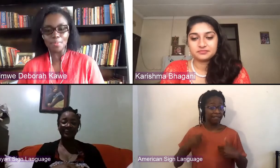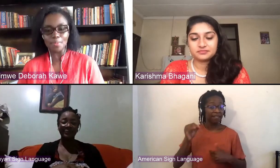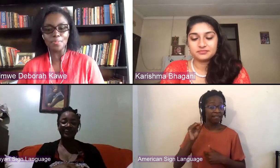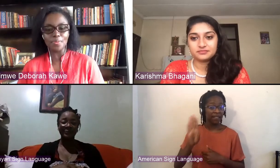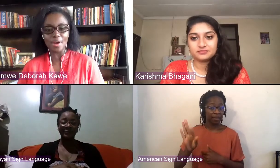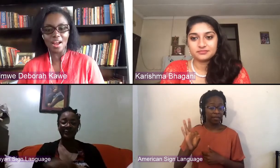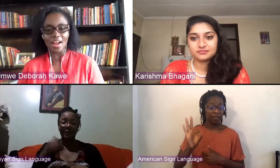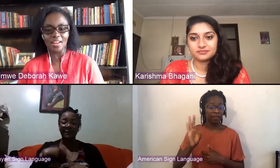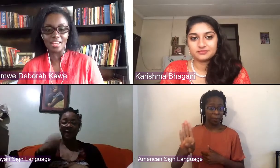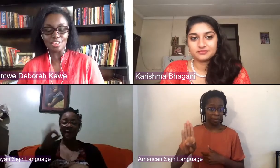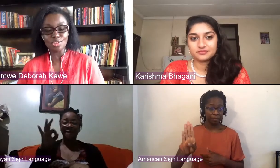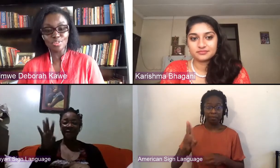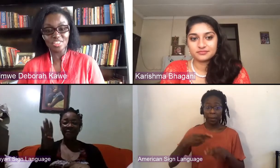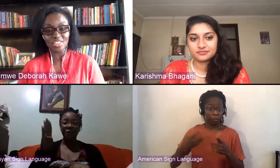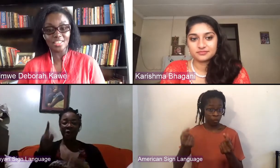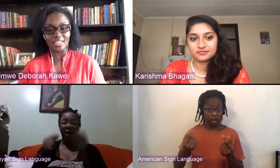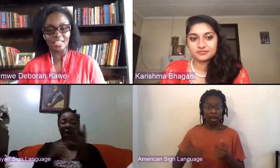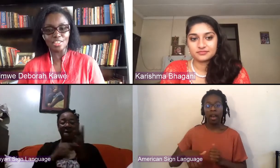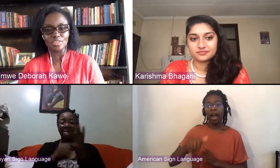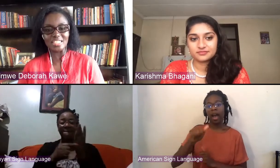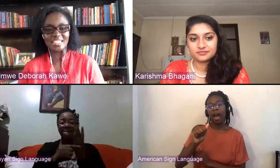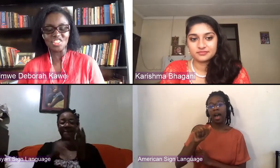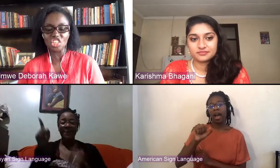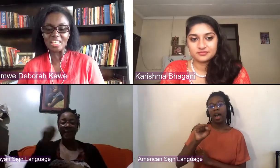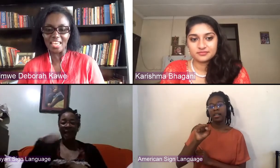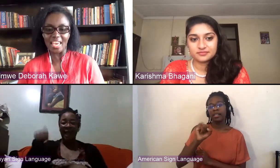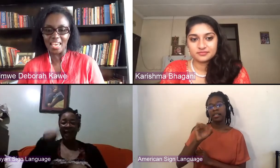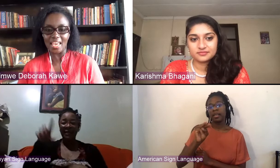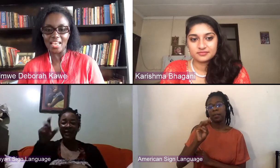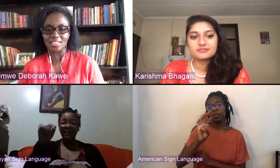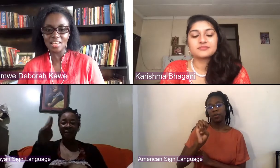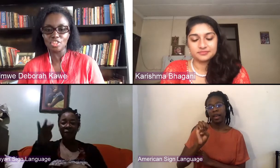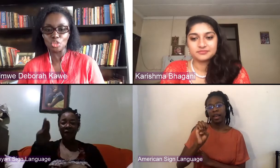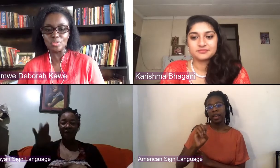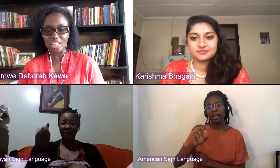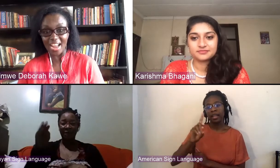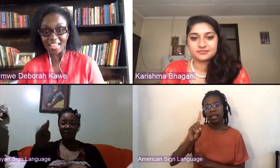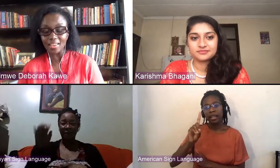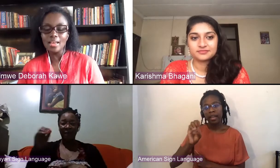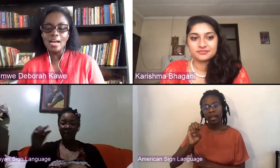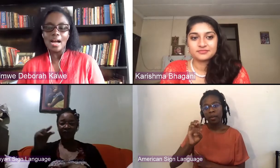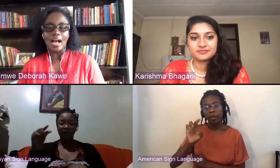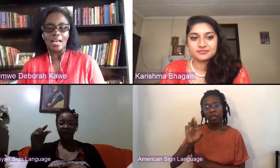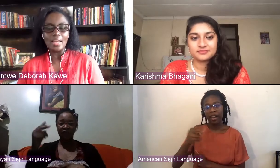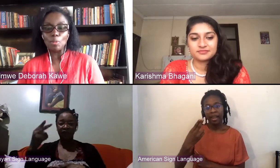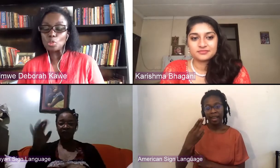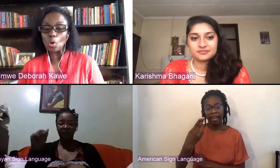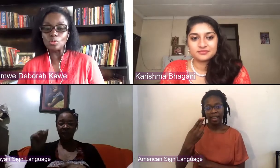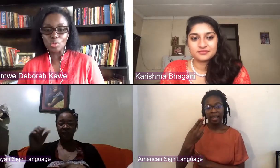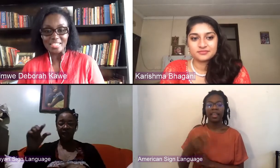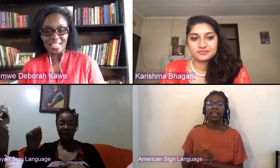is Asiimwe Deborah Gkashugi and Gkashugi is GKASHUGI and I'm also on Twitter.